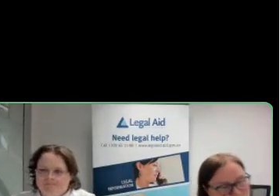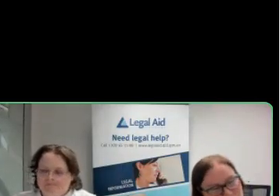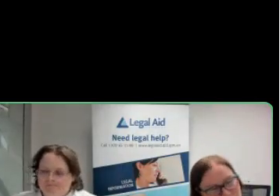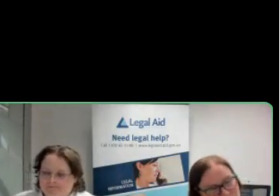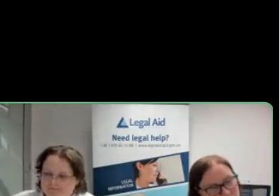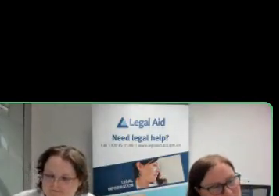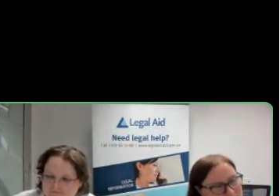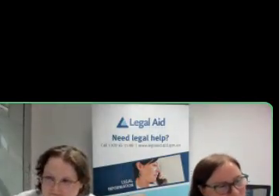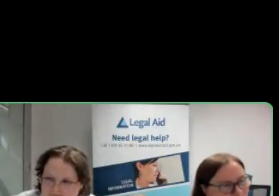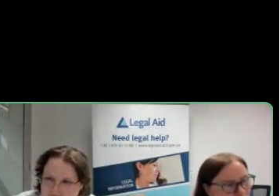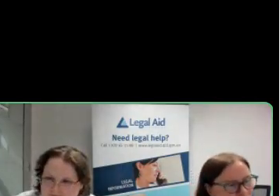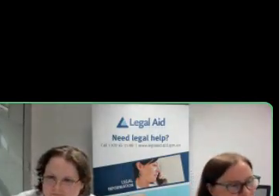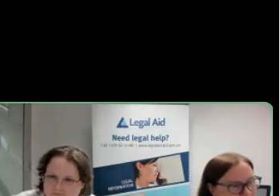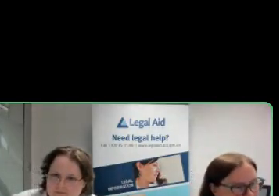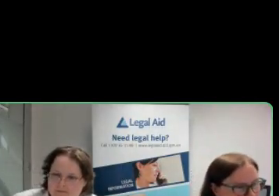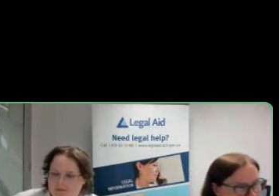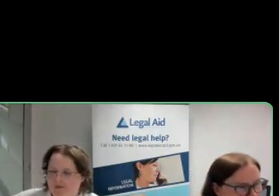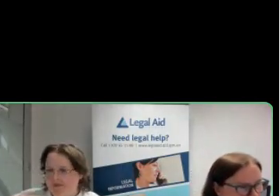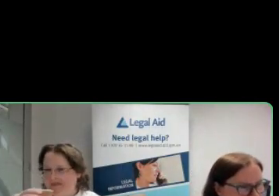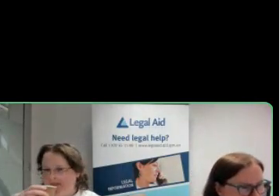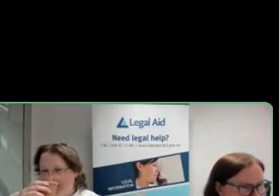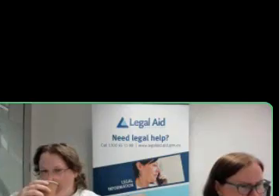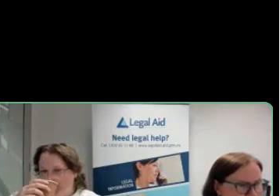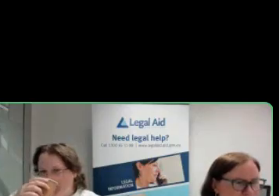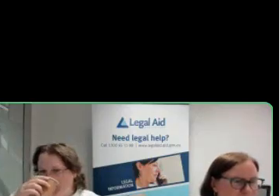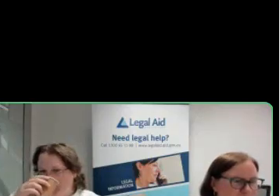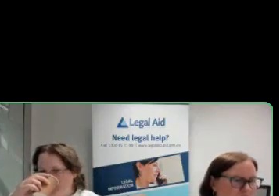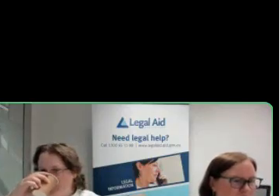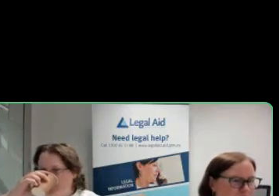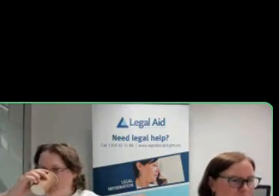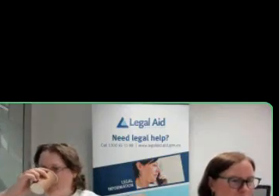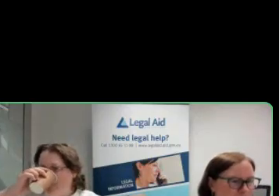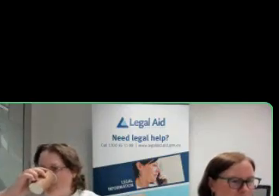booking for advice. The second number there, our Aboriginal and Torres Strait Islander information